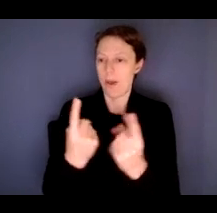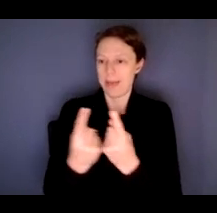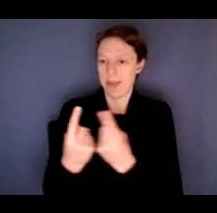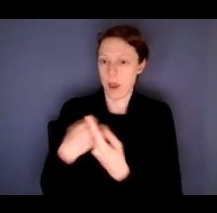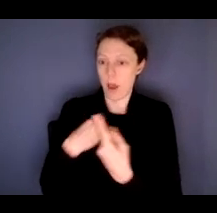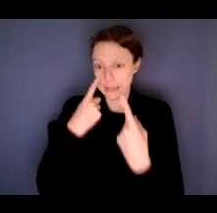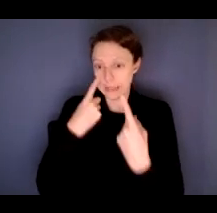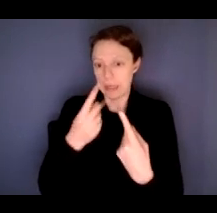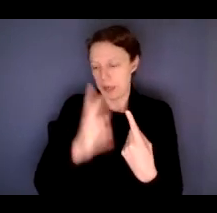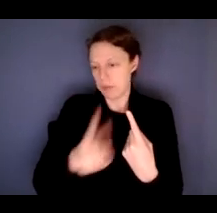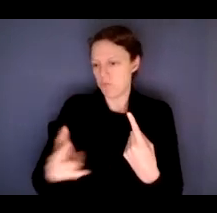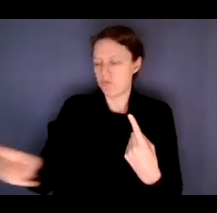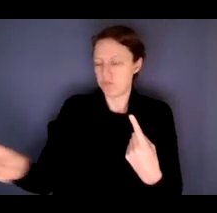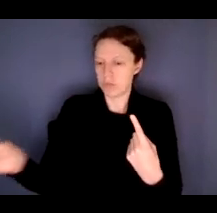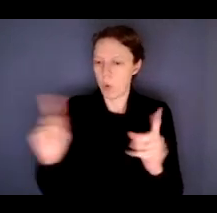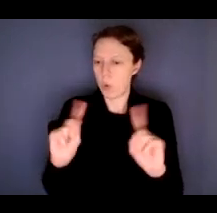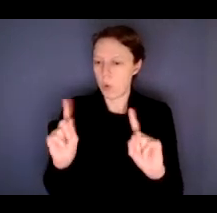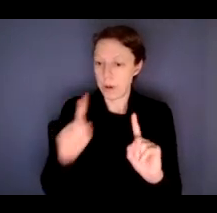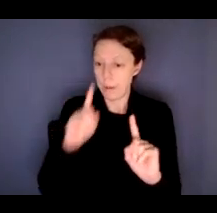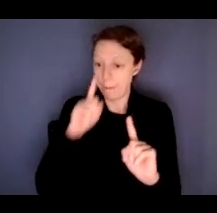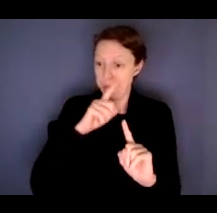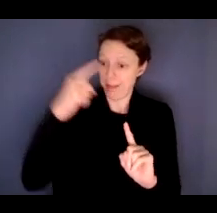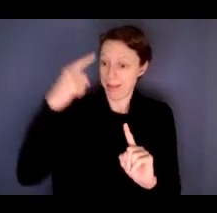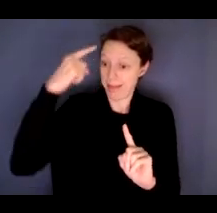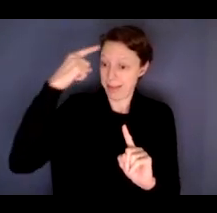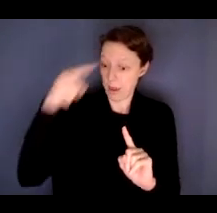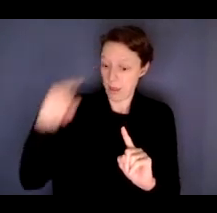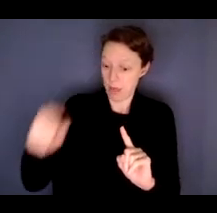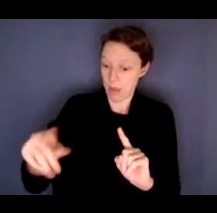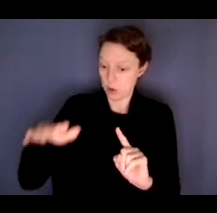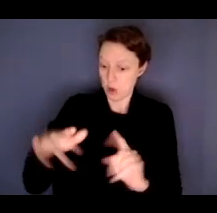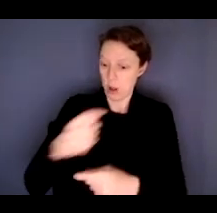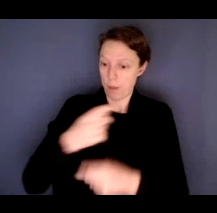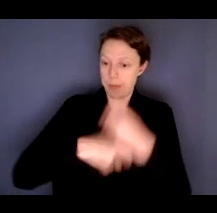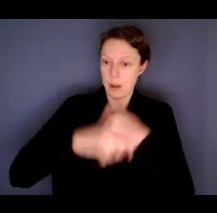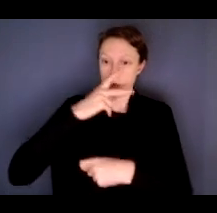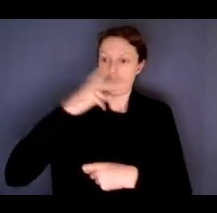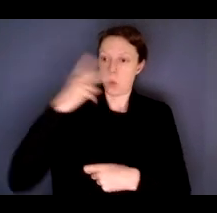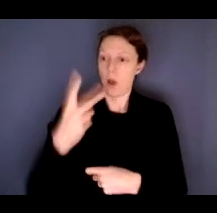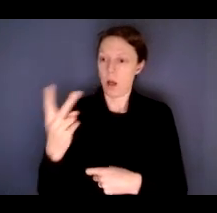frequently is people believing that a child turns 12 and then they are able to instruct a lawyer. I